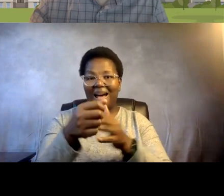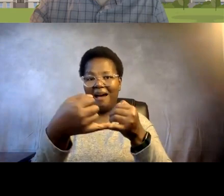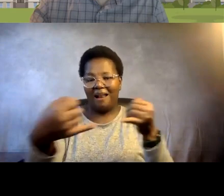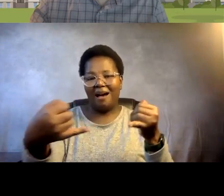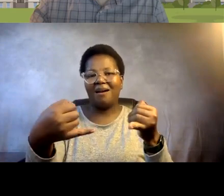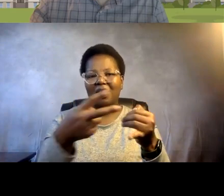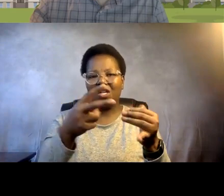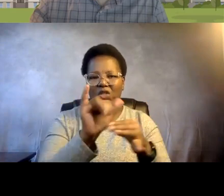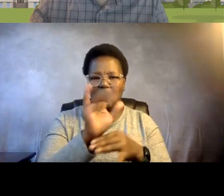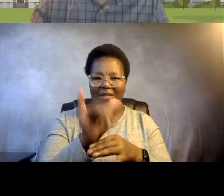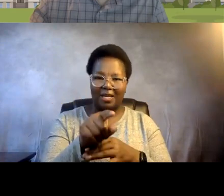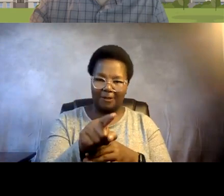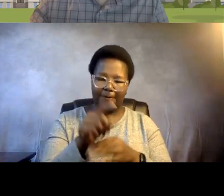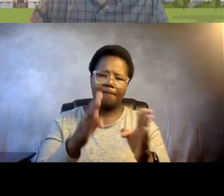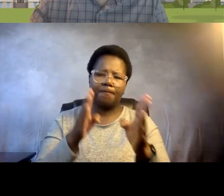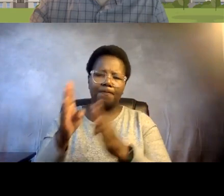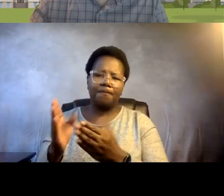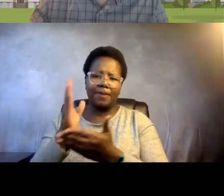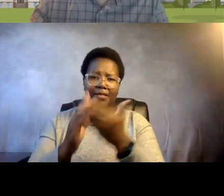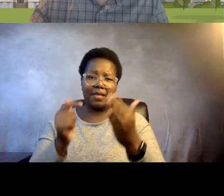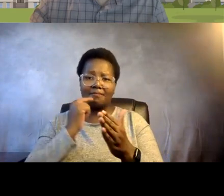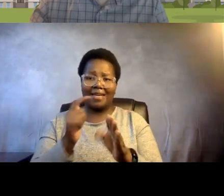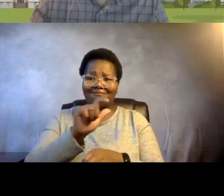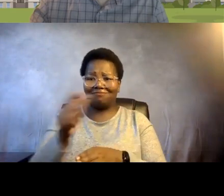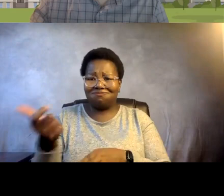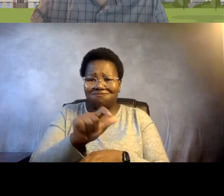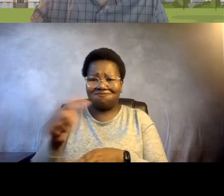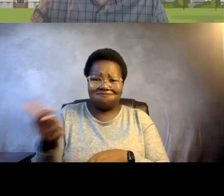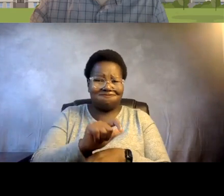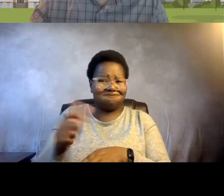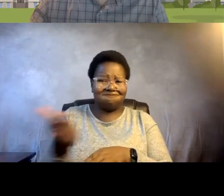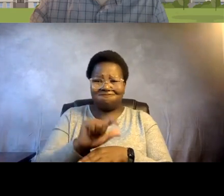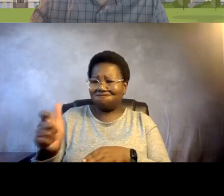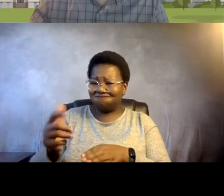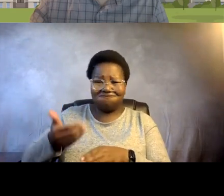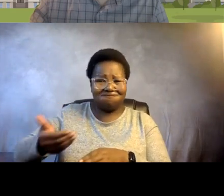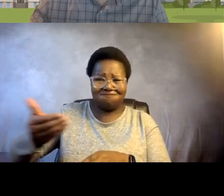is hard is you're going to be switching between tools all the time. Often when I'm testing things